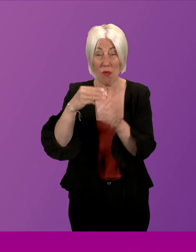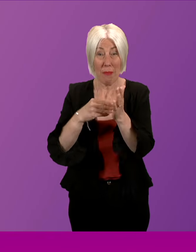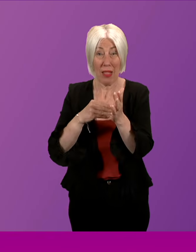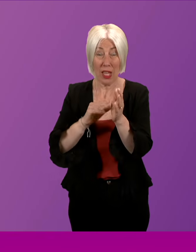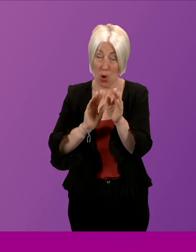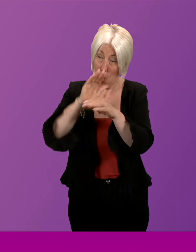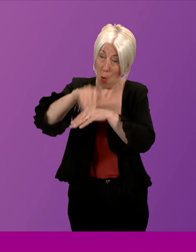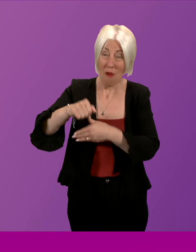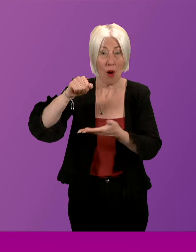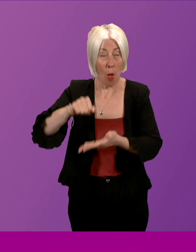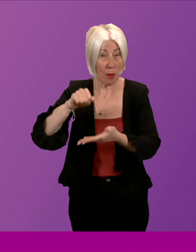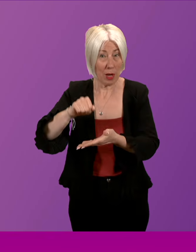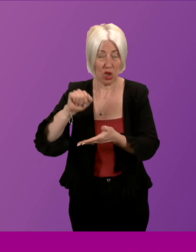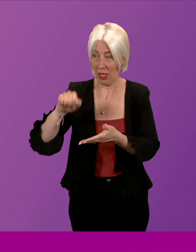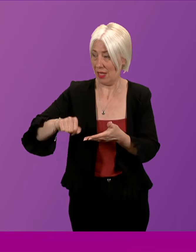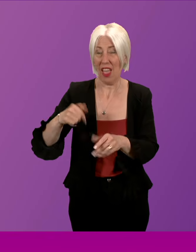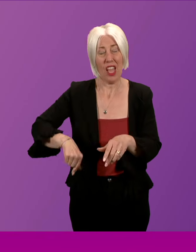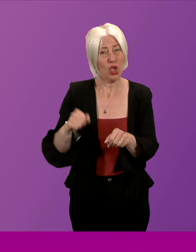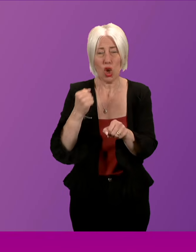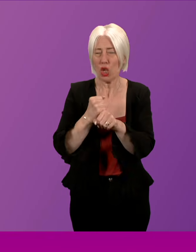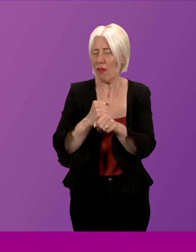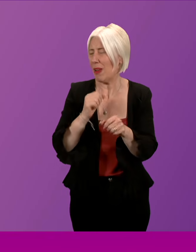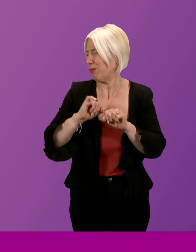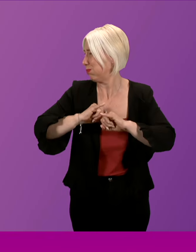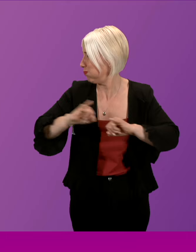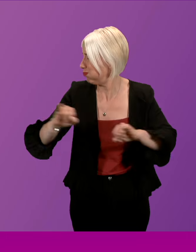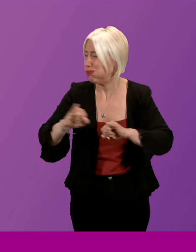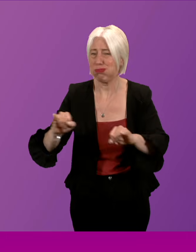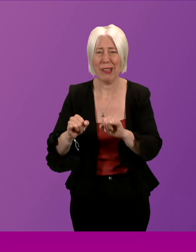Government’s catastrophic mishandling at the Queen Elizabeth university hospital and at Edinburgh’s